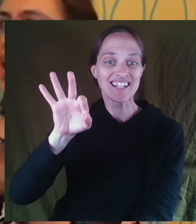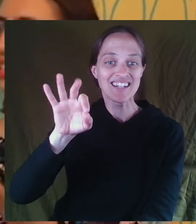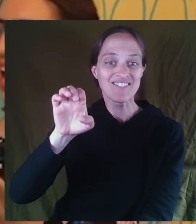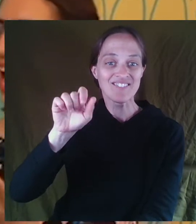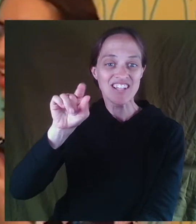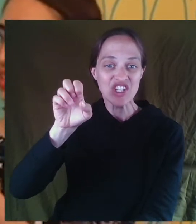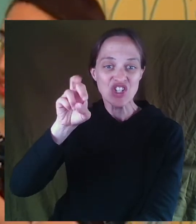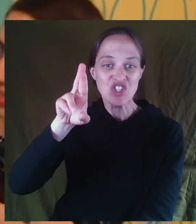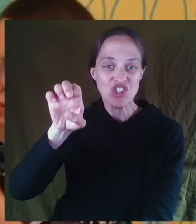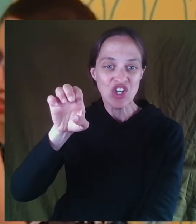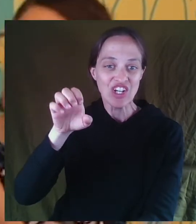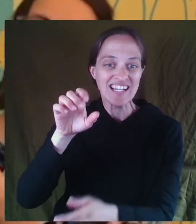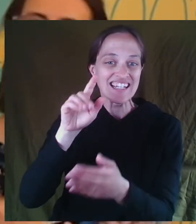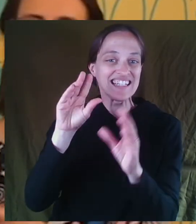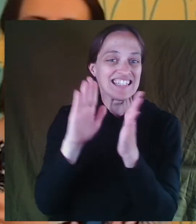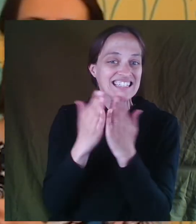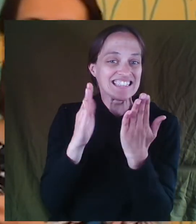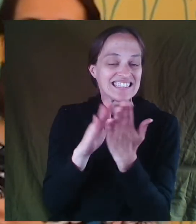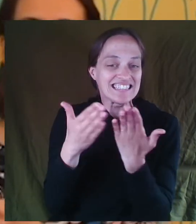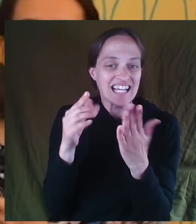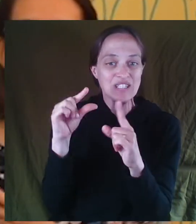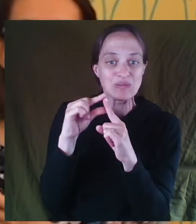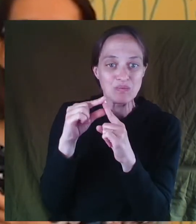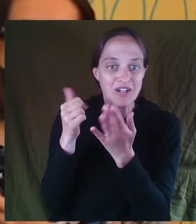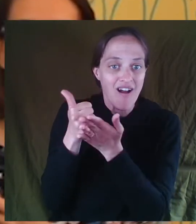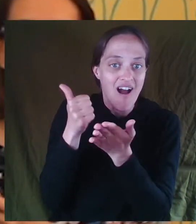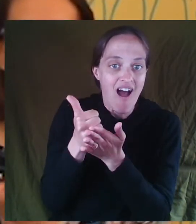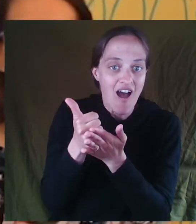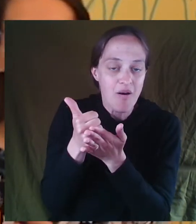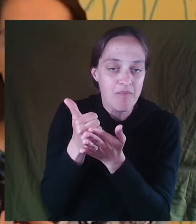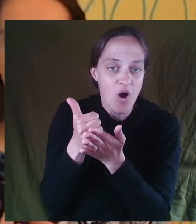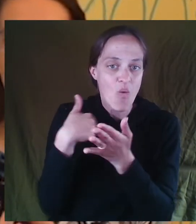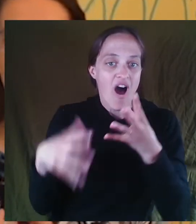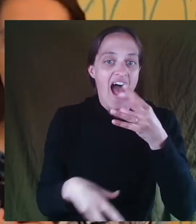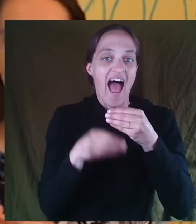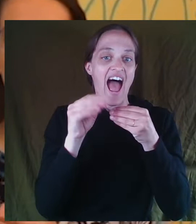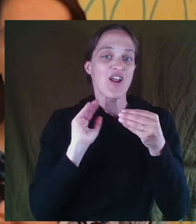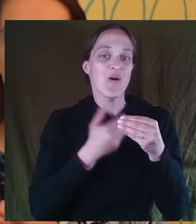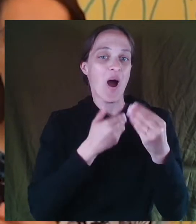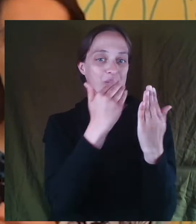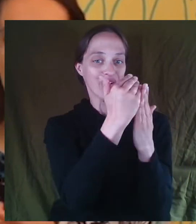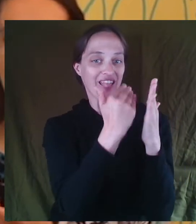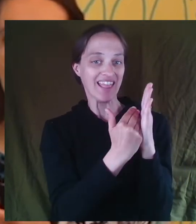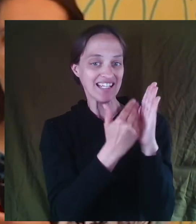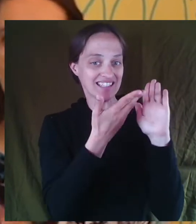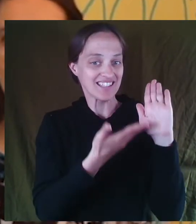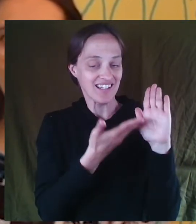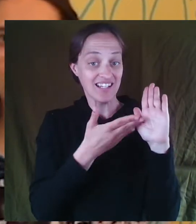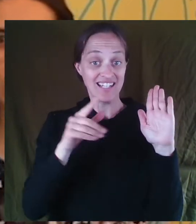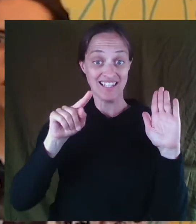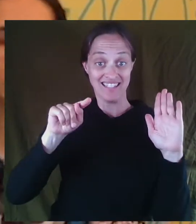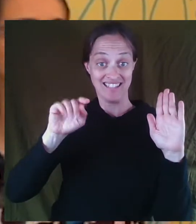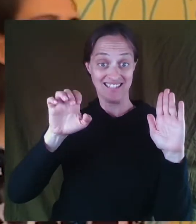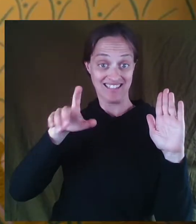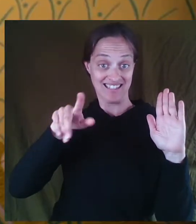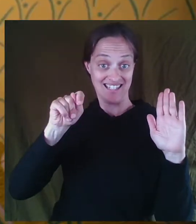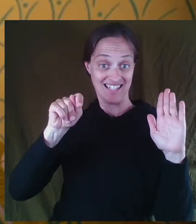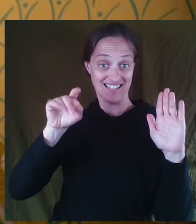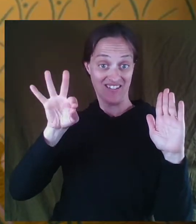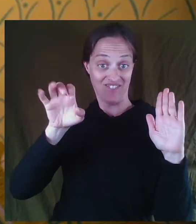Let's add summary of the book on the back cover to our text feature chart.